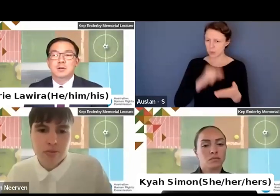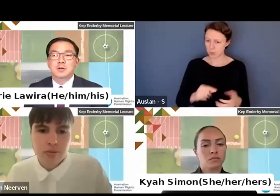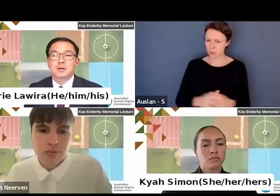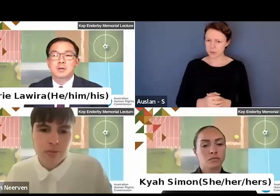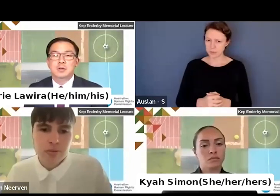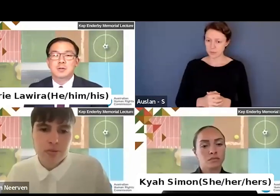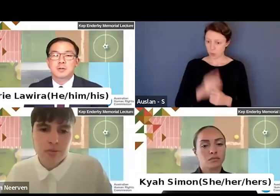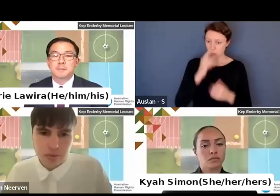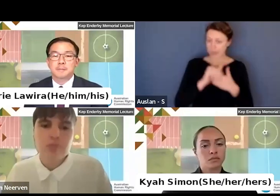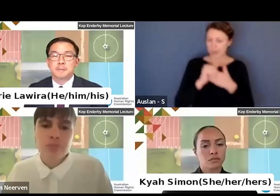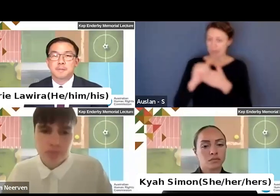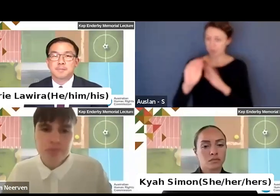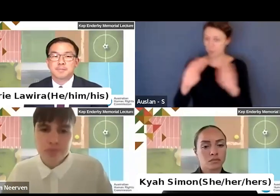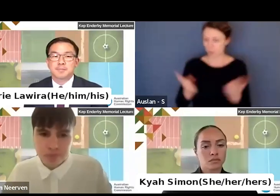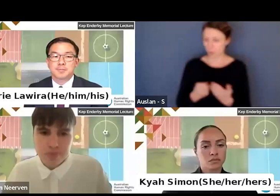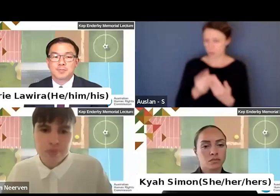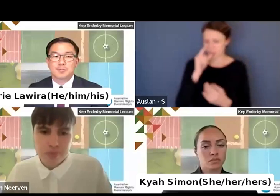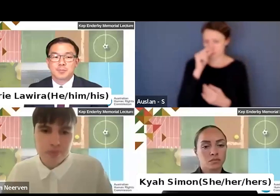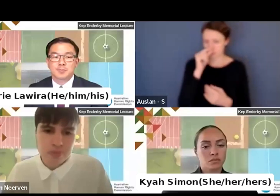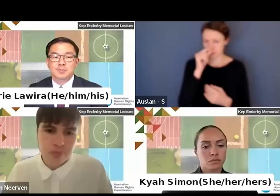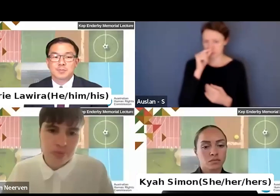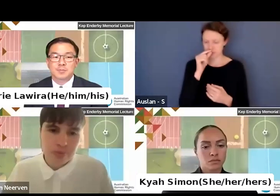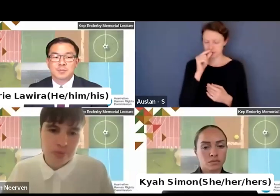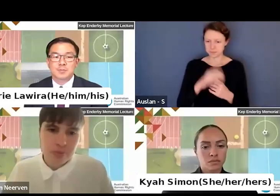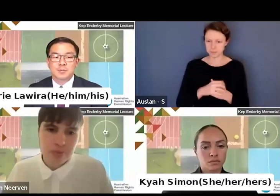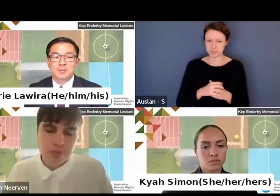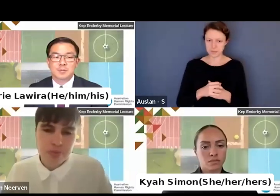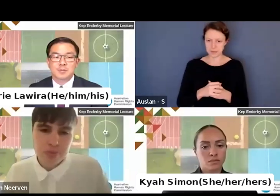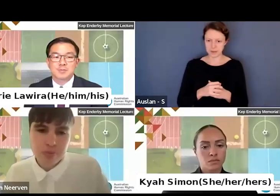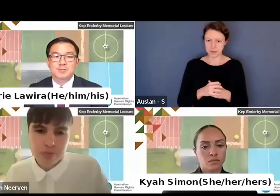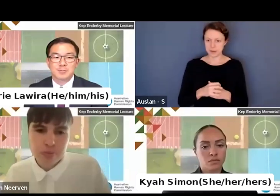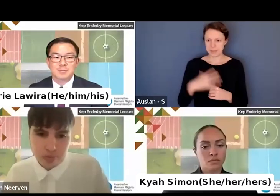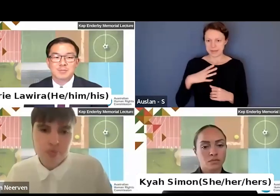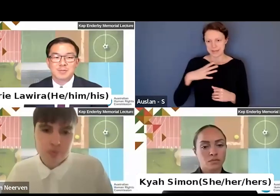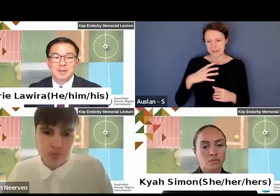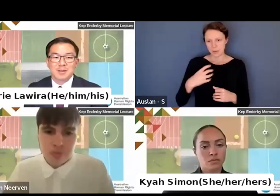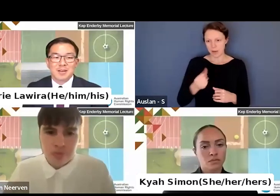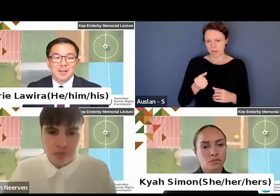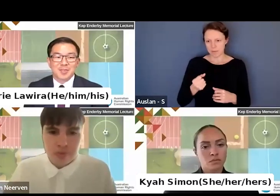leaders in this space and there has to be a political will.